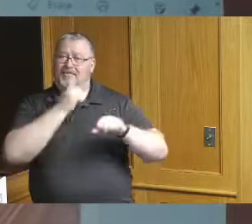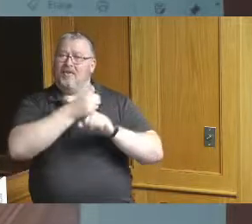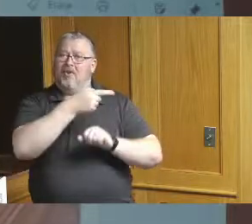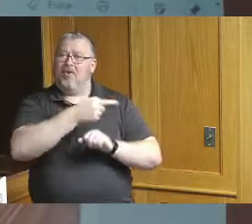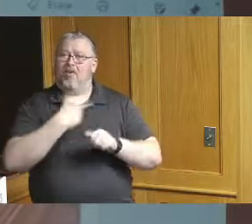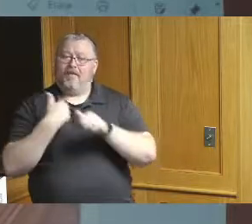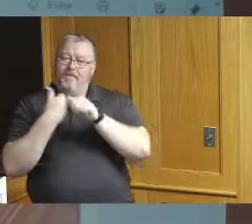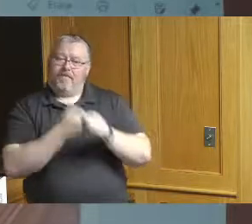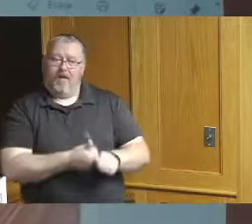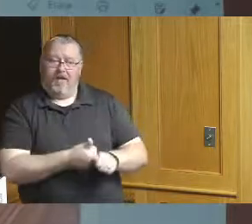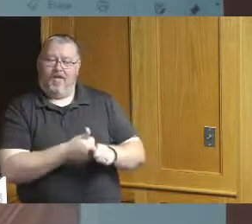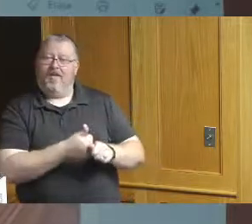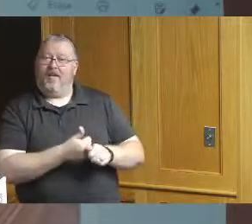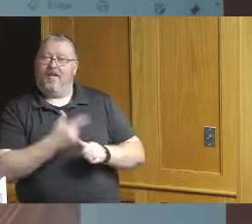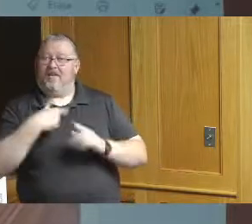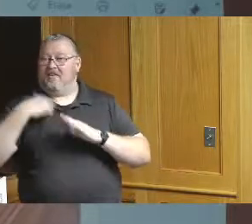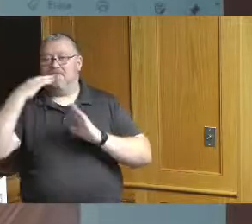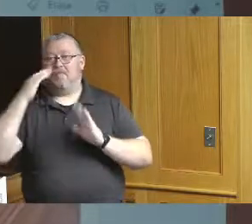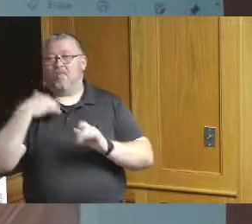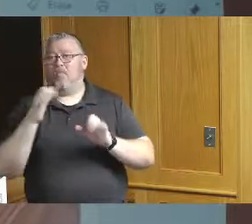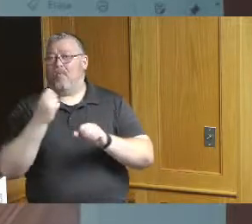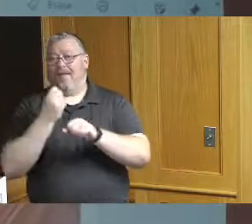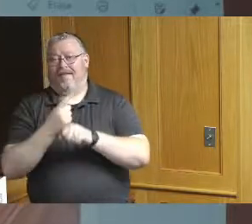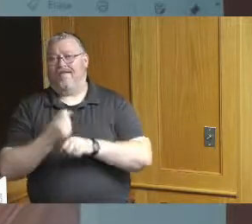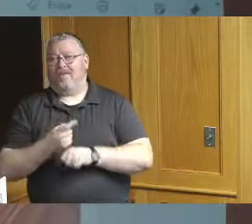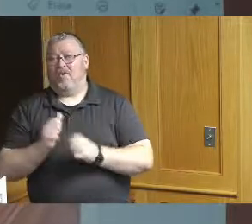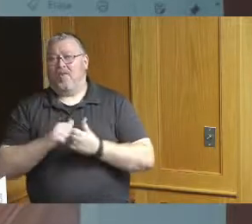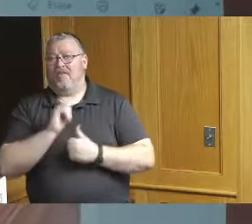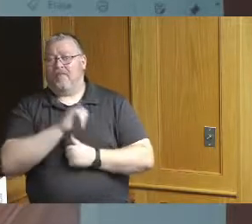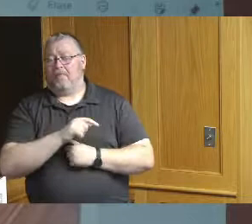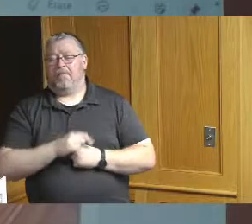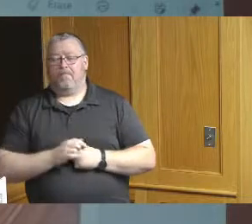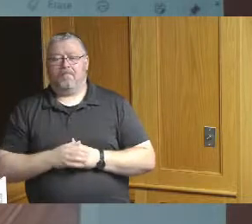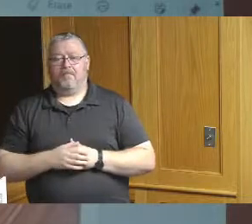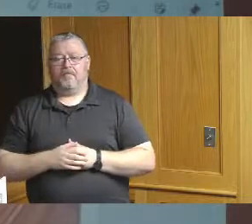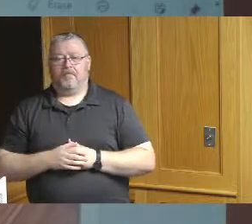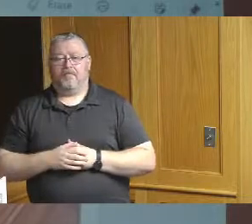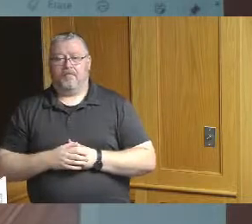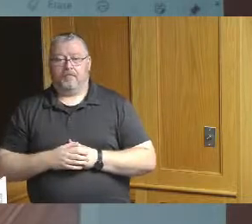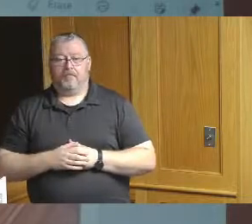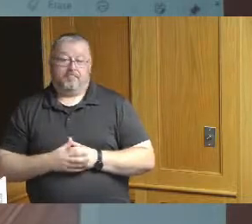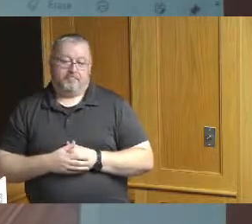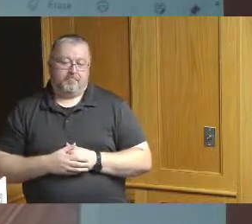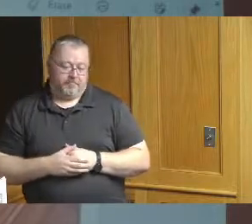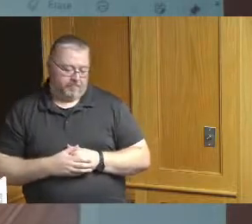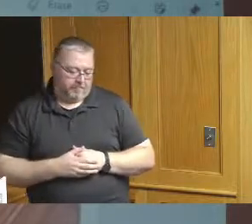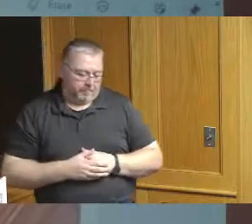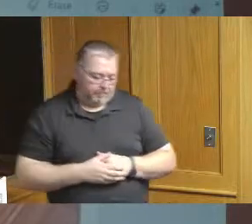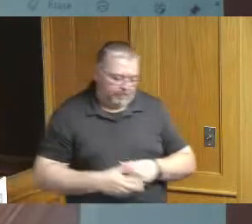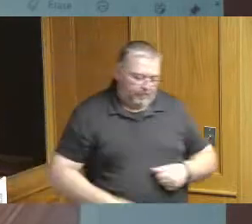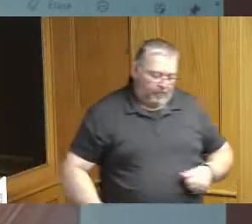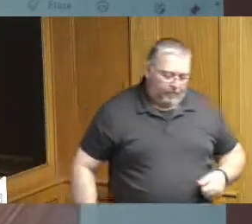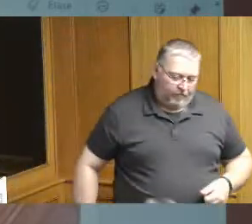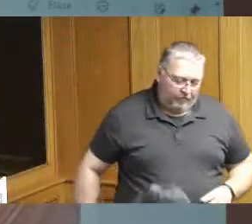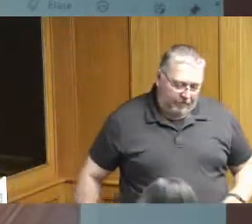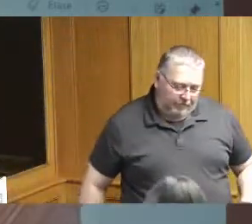participating and it is something that we do every year one of the other challenges um that we have